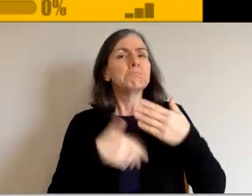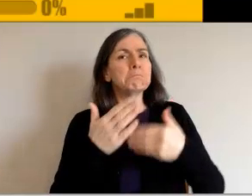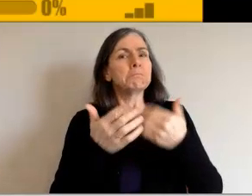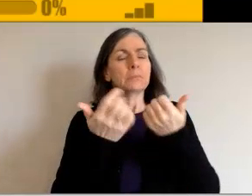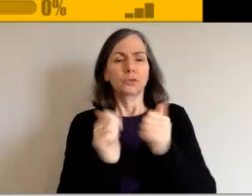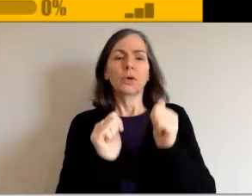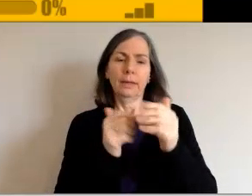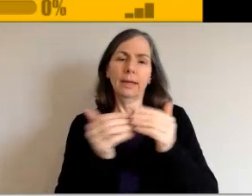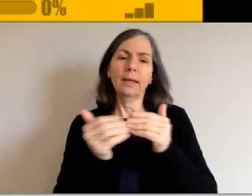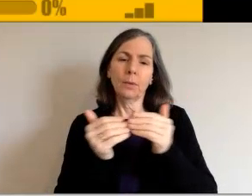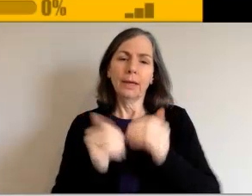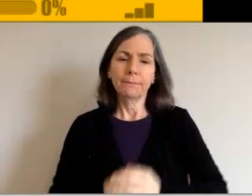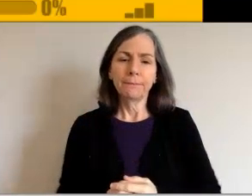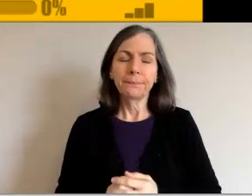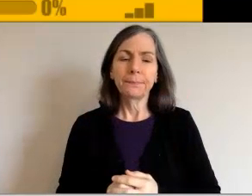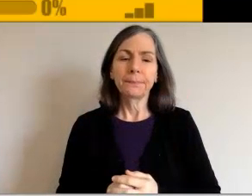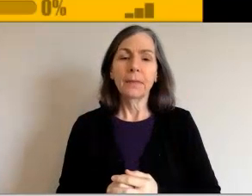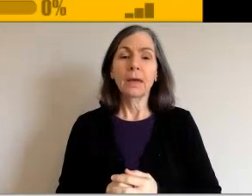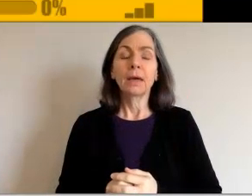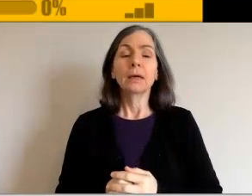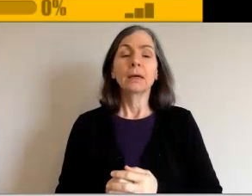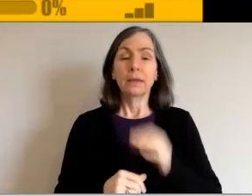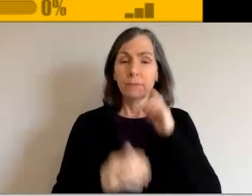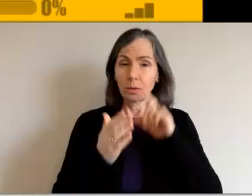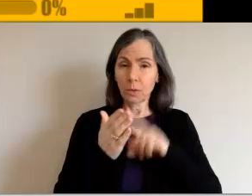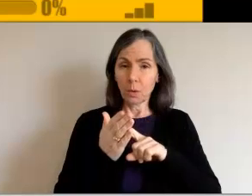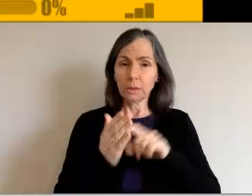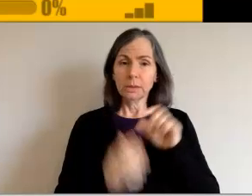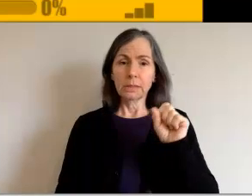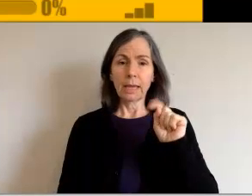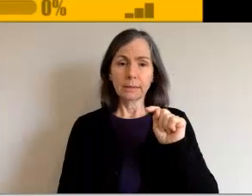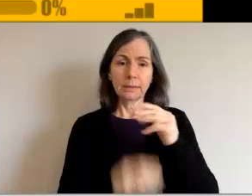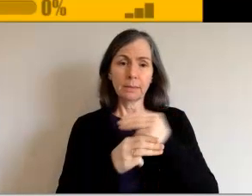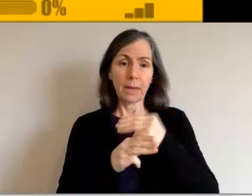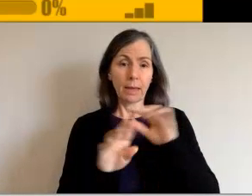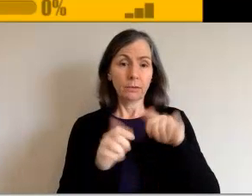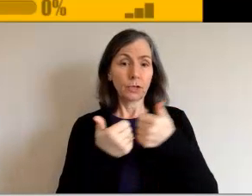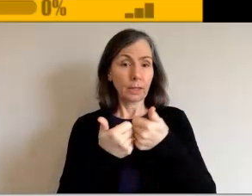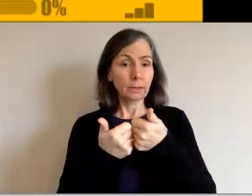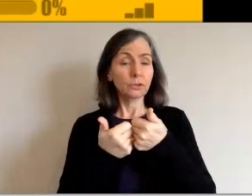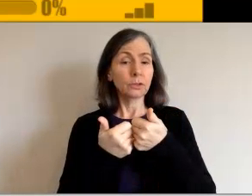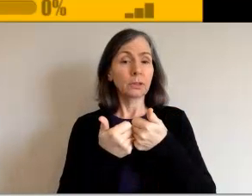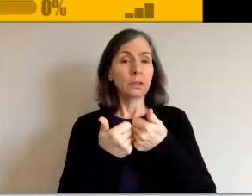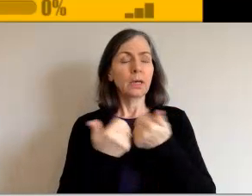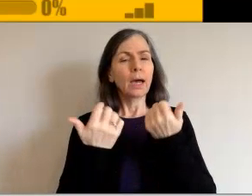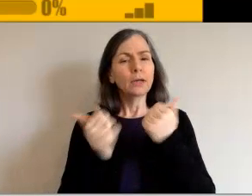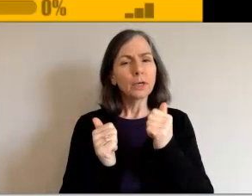So one thing I like to do when I see an ST Math challenge is I try to just make a guess